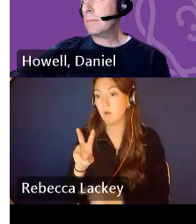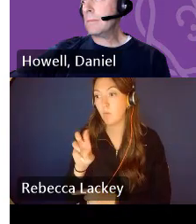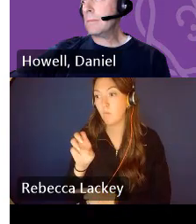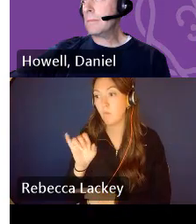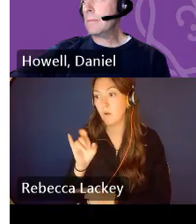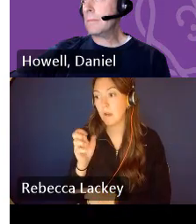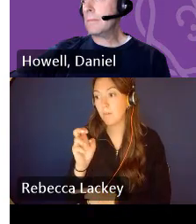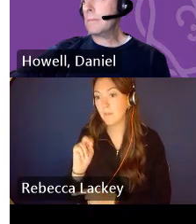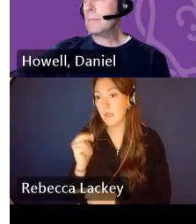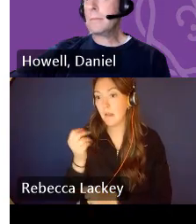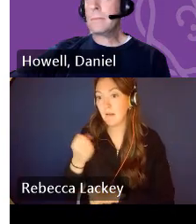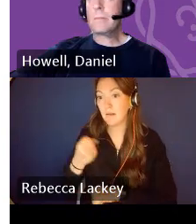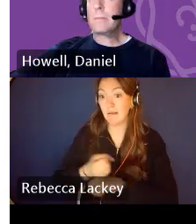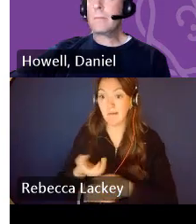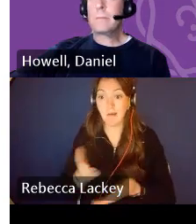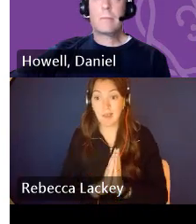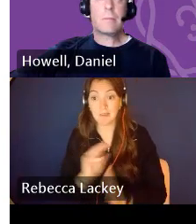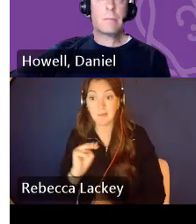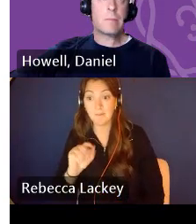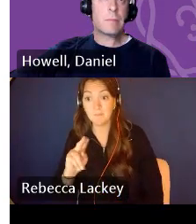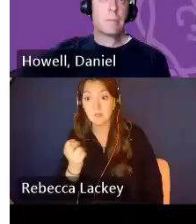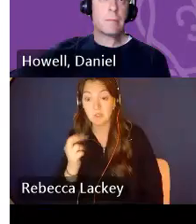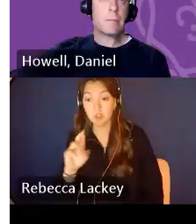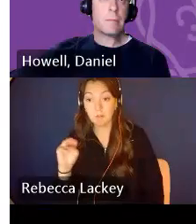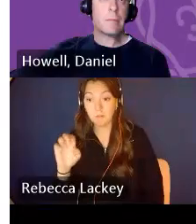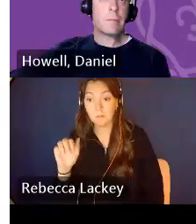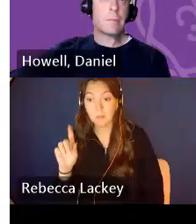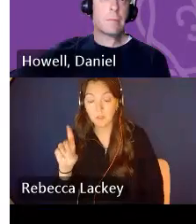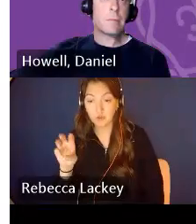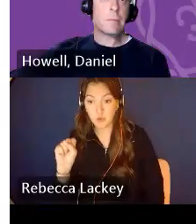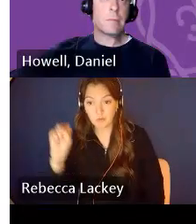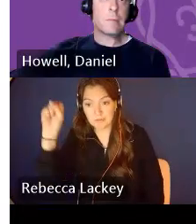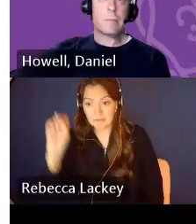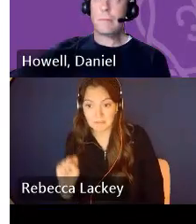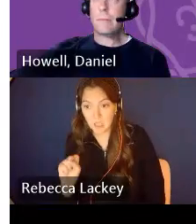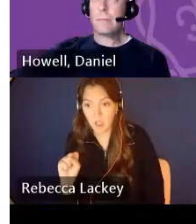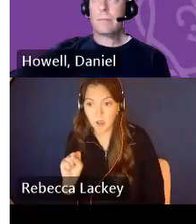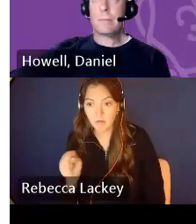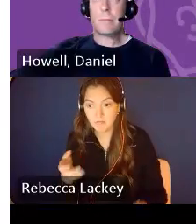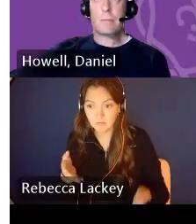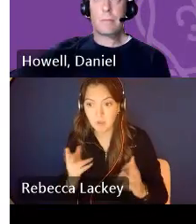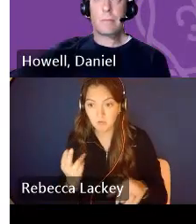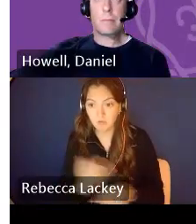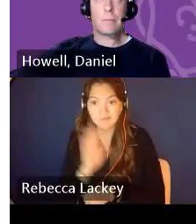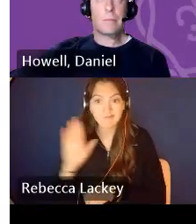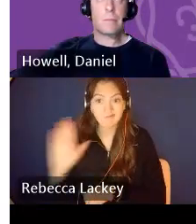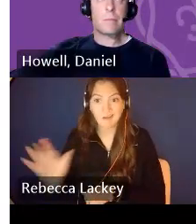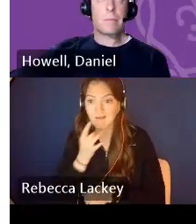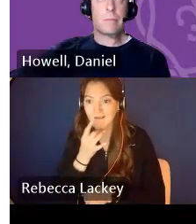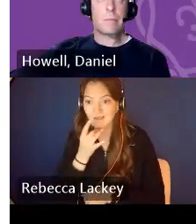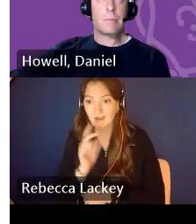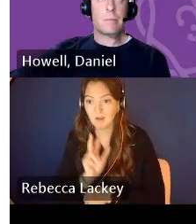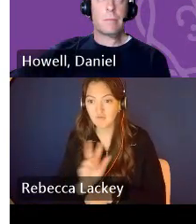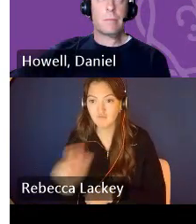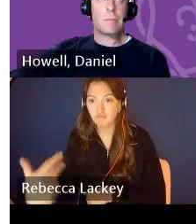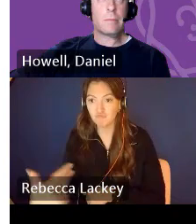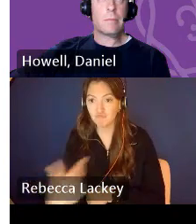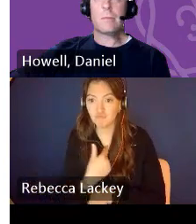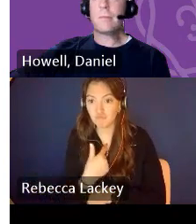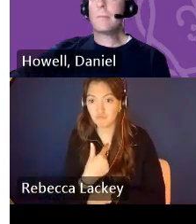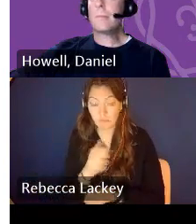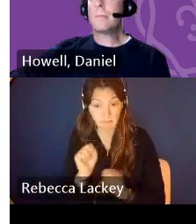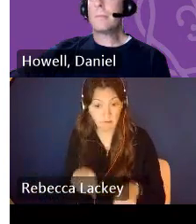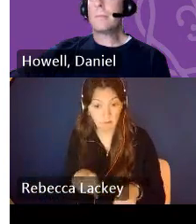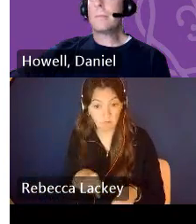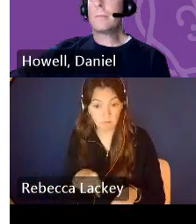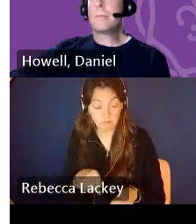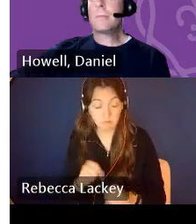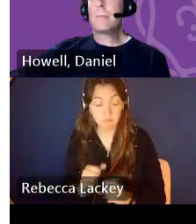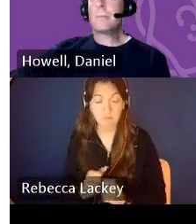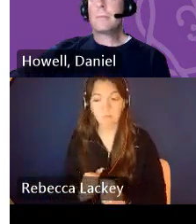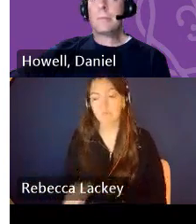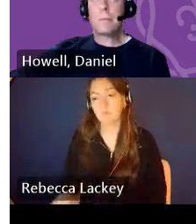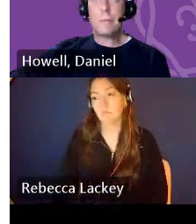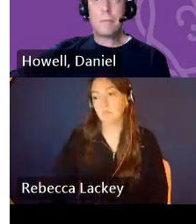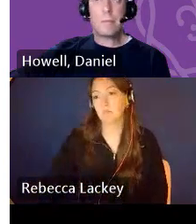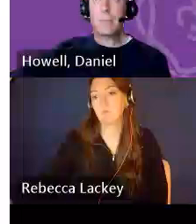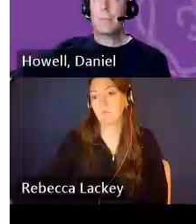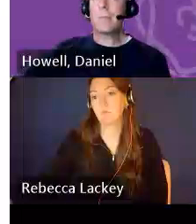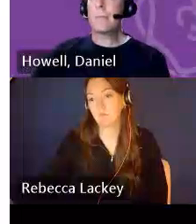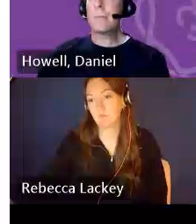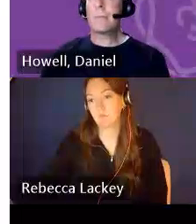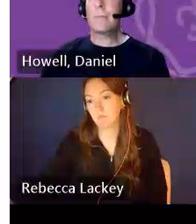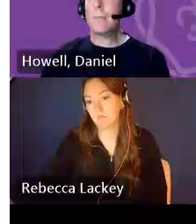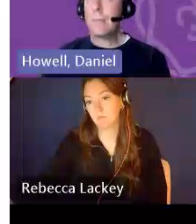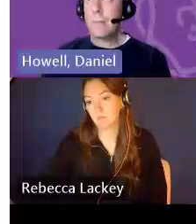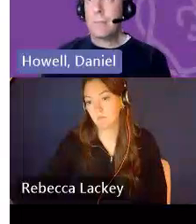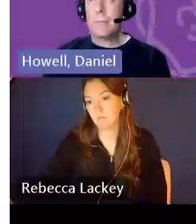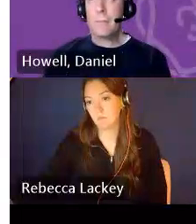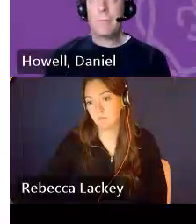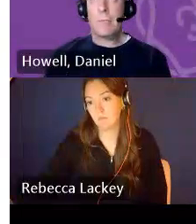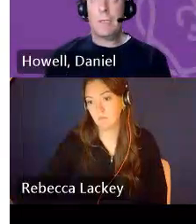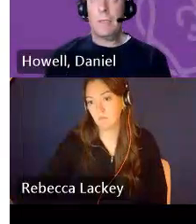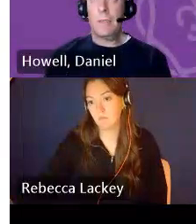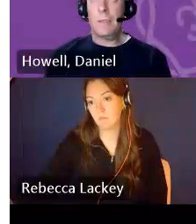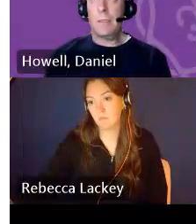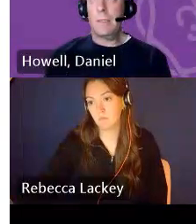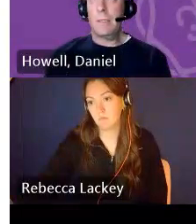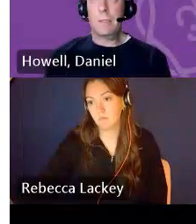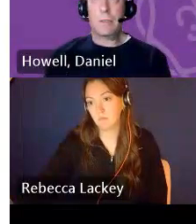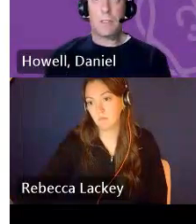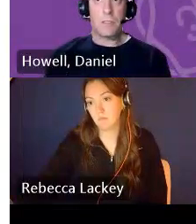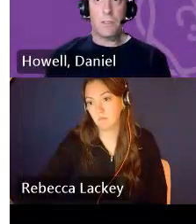can we ask Manchester Meadows South to let us use their light as a turnaround lane?